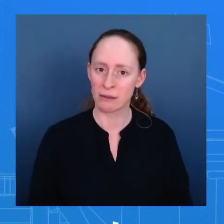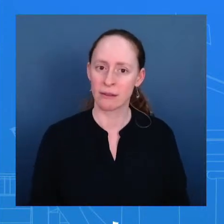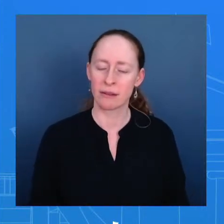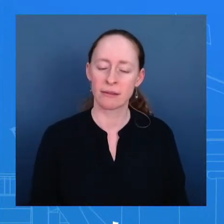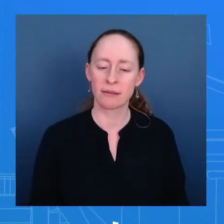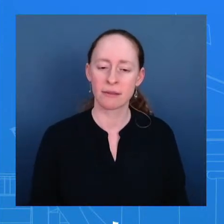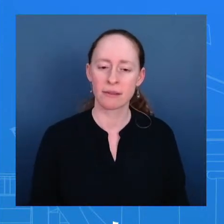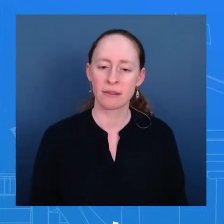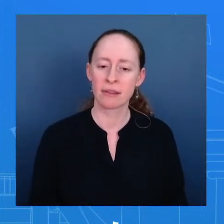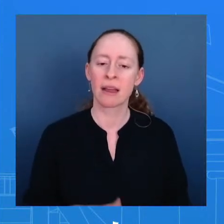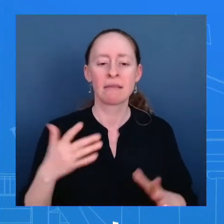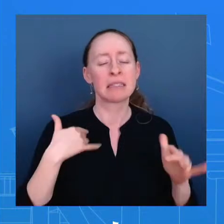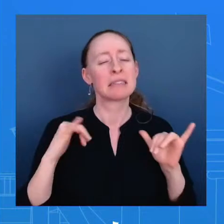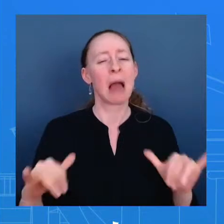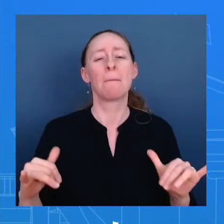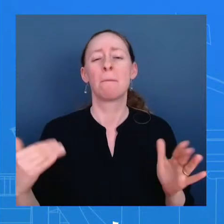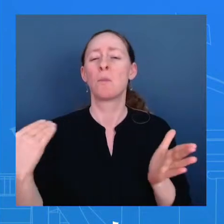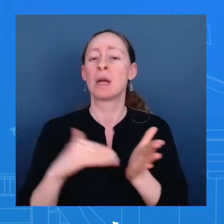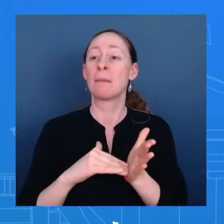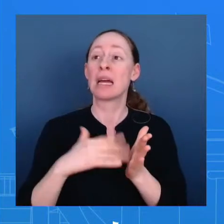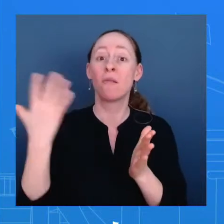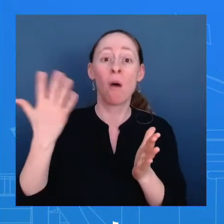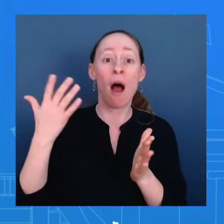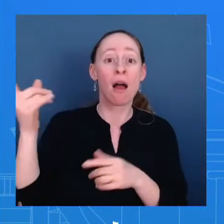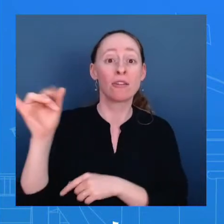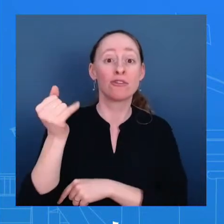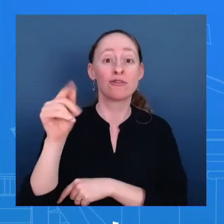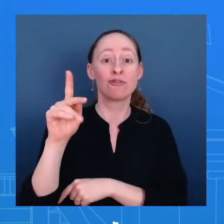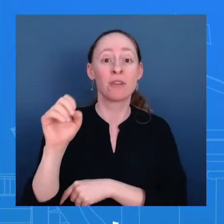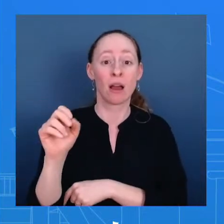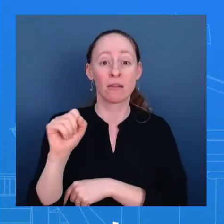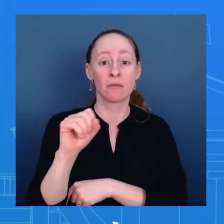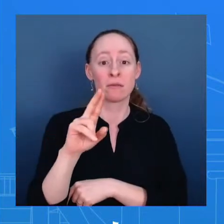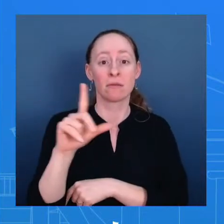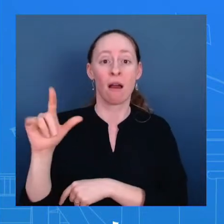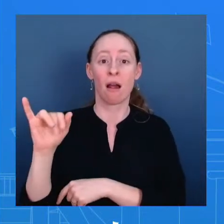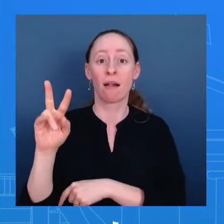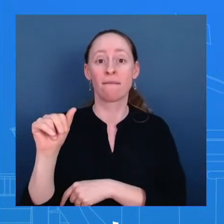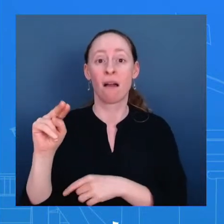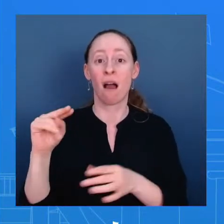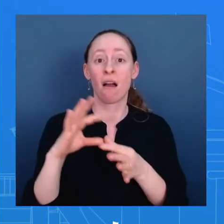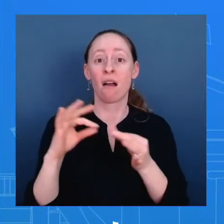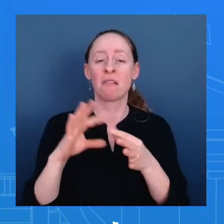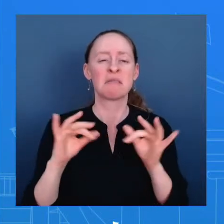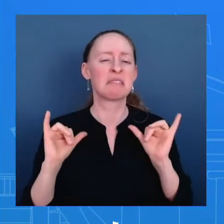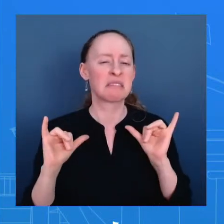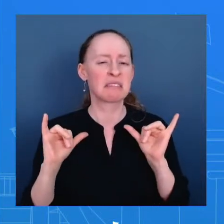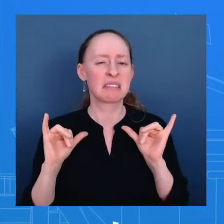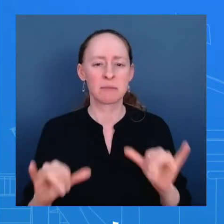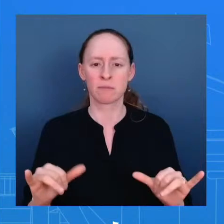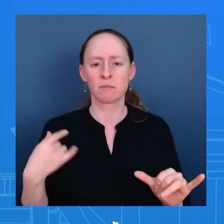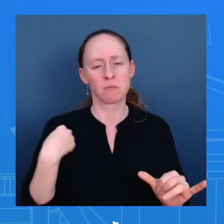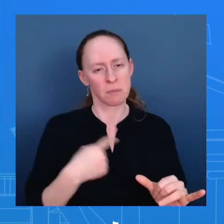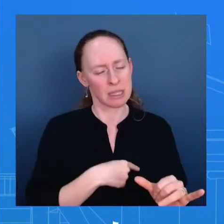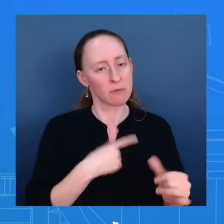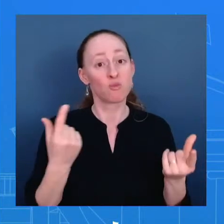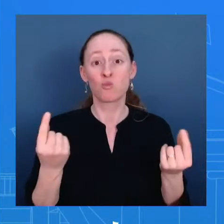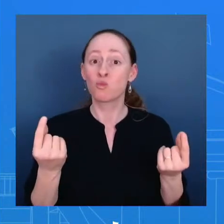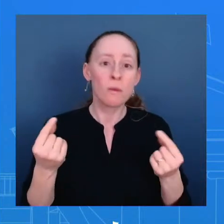Nothing has changed since he was here on Monday. And we're continuing to monitor. We made our -- our case very clear about a --